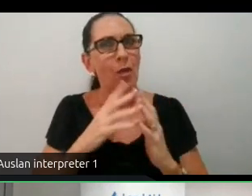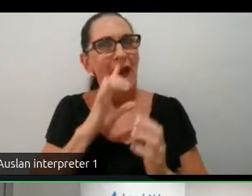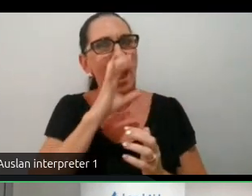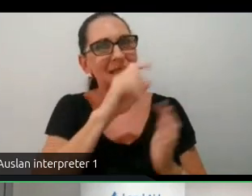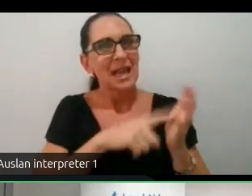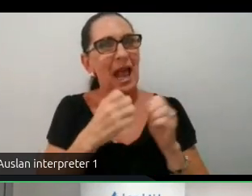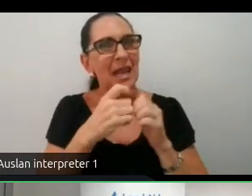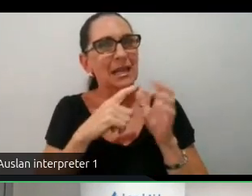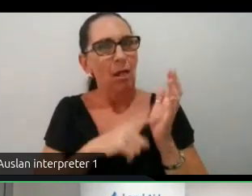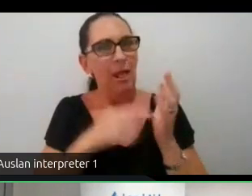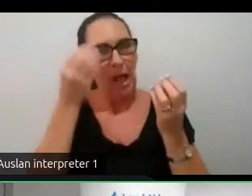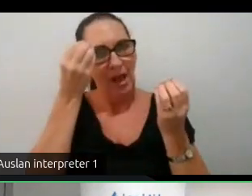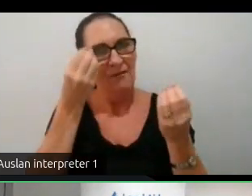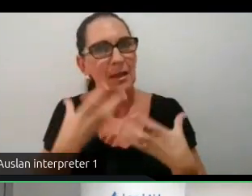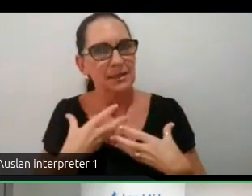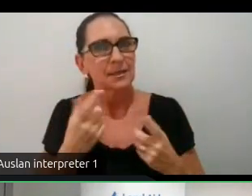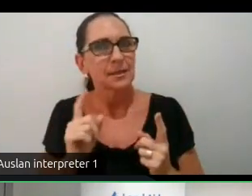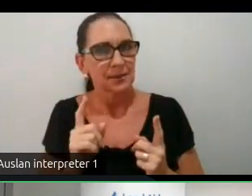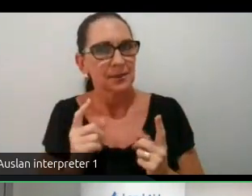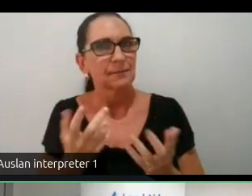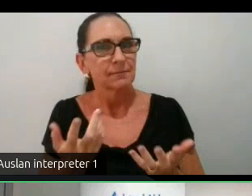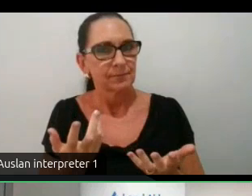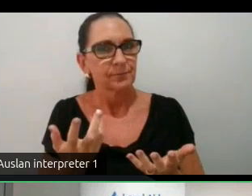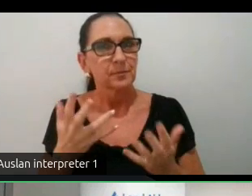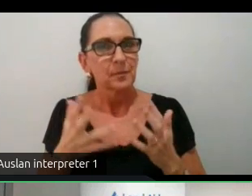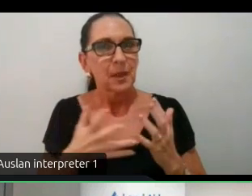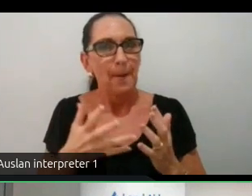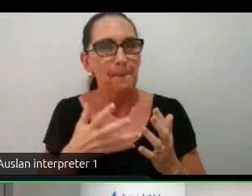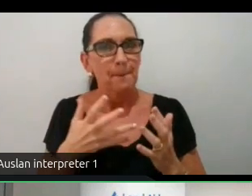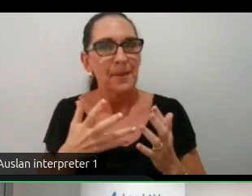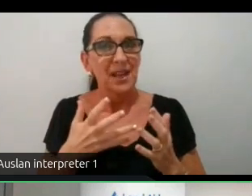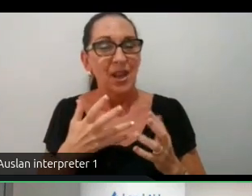getting some legal advice about them. Guess the thing with employment is to exercise or